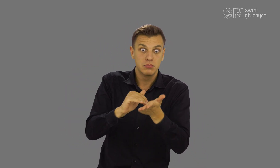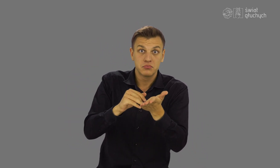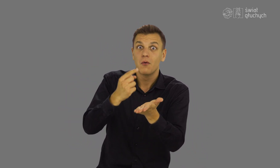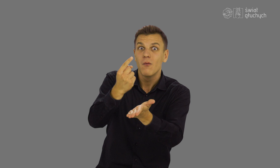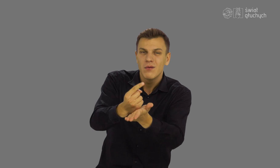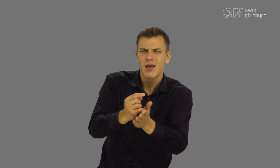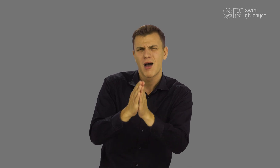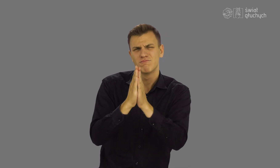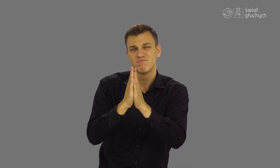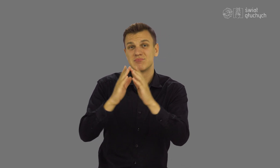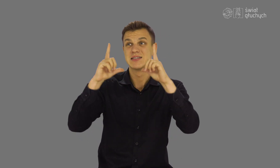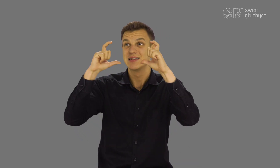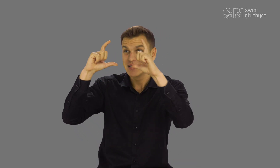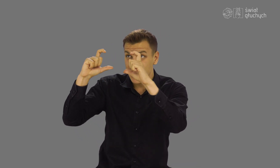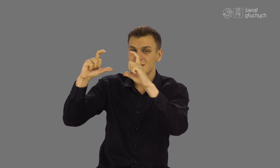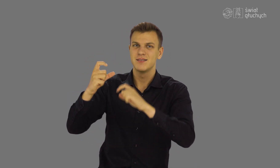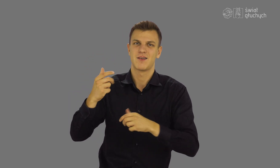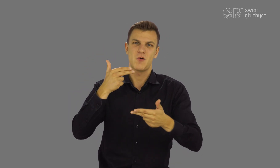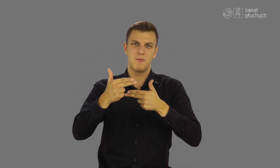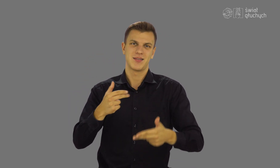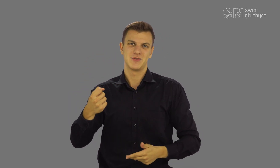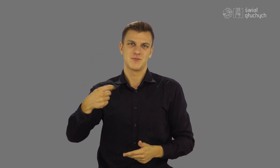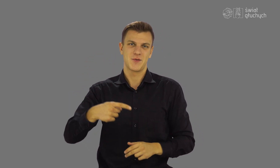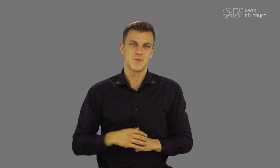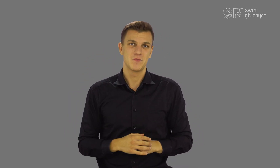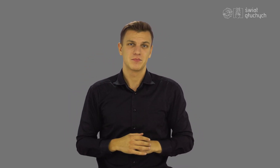If so, take a picture and show it off.